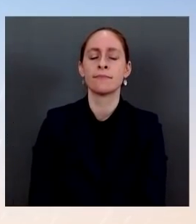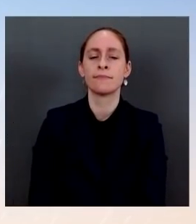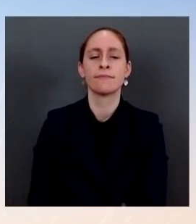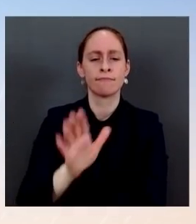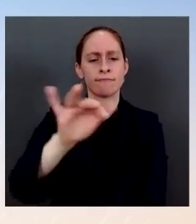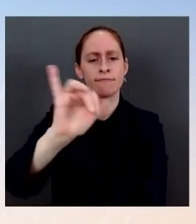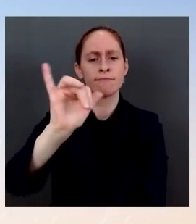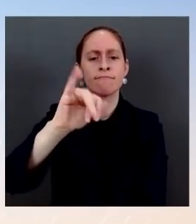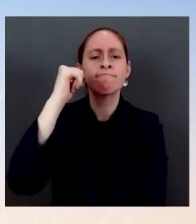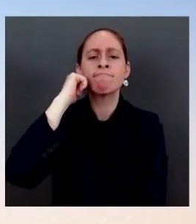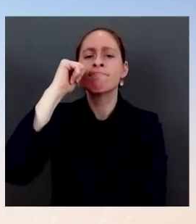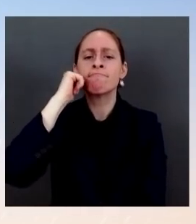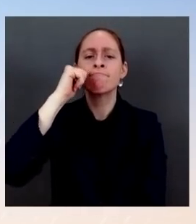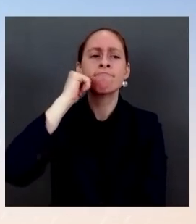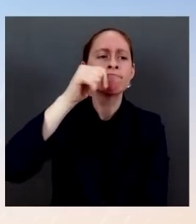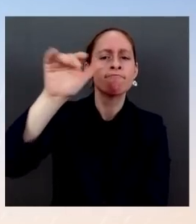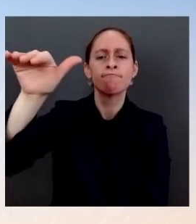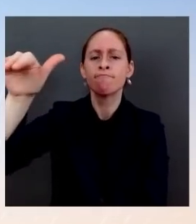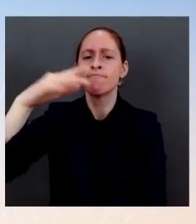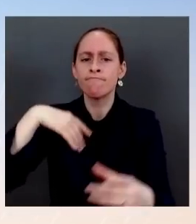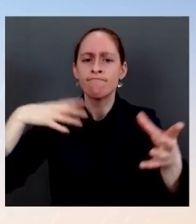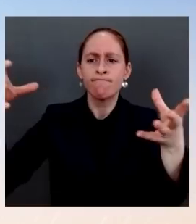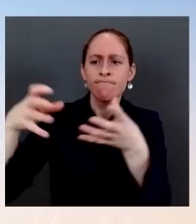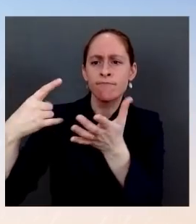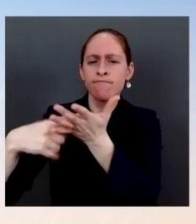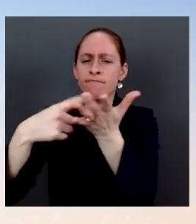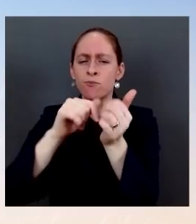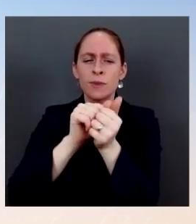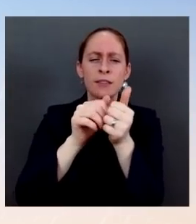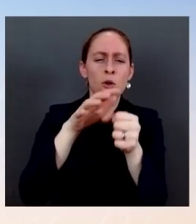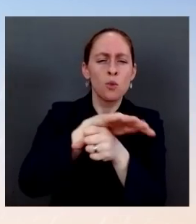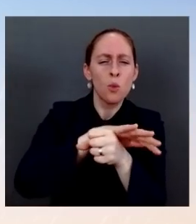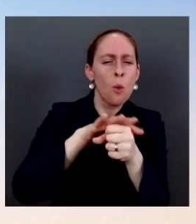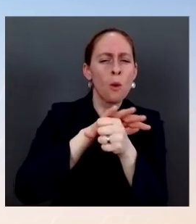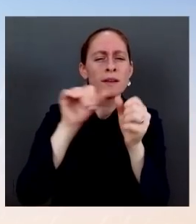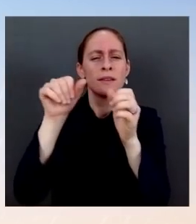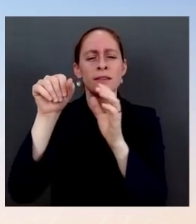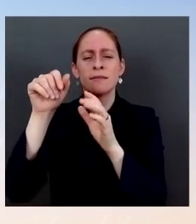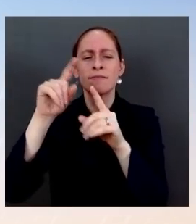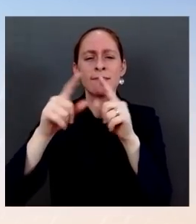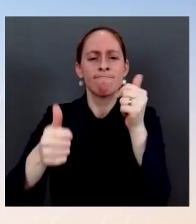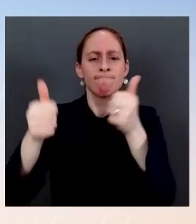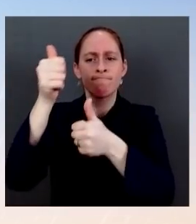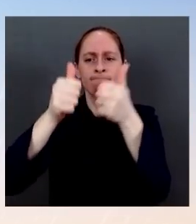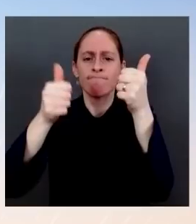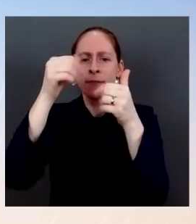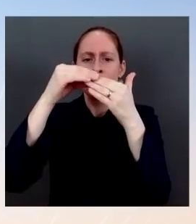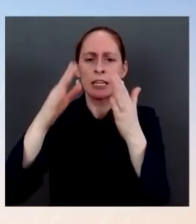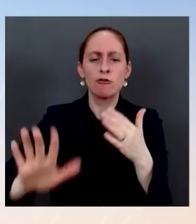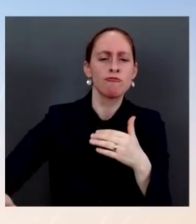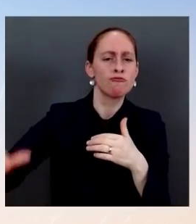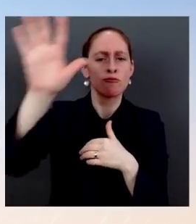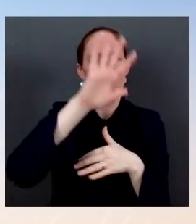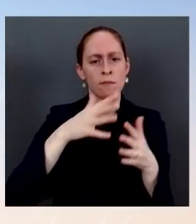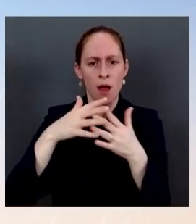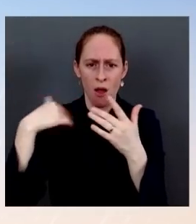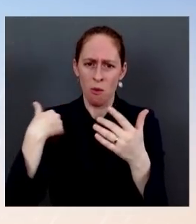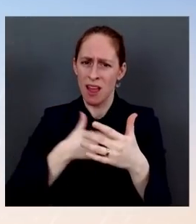even before it hit the United States. The Press: And lastly, you know, you guys have been sharing Pres- former President Trump's message recently on boosters.